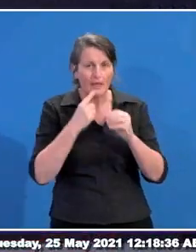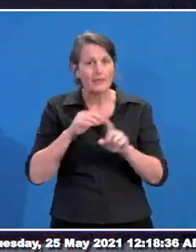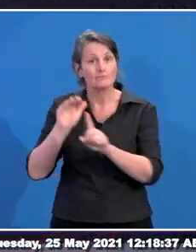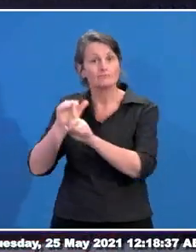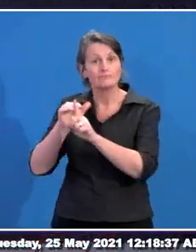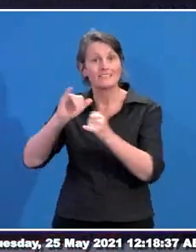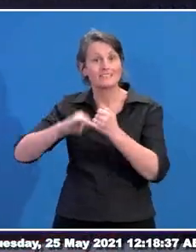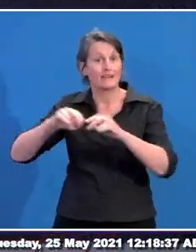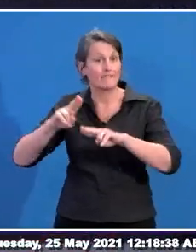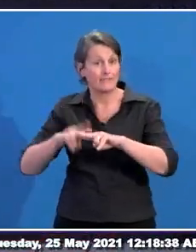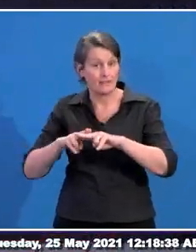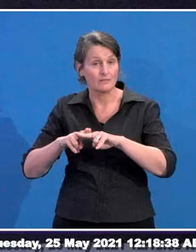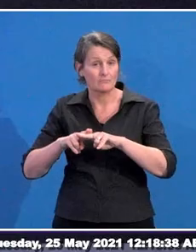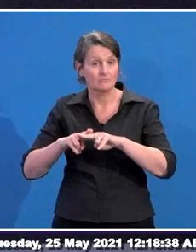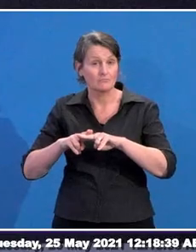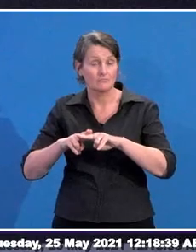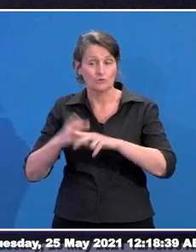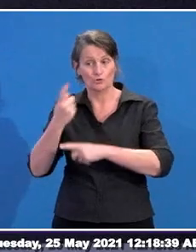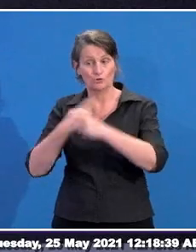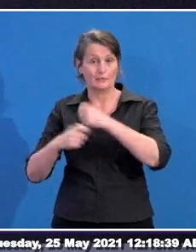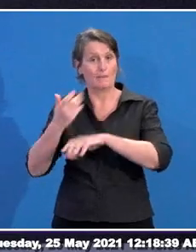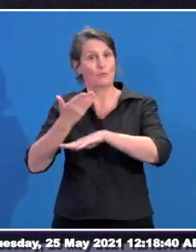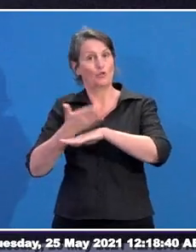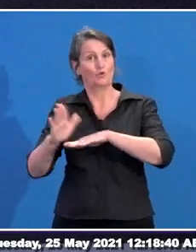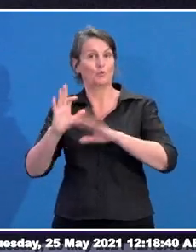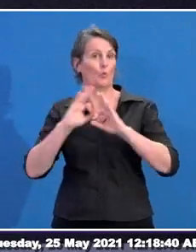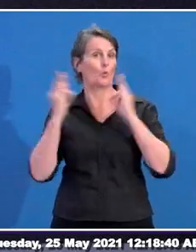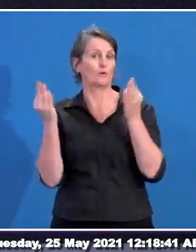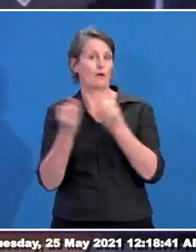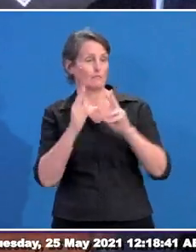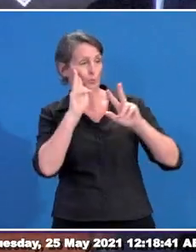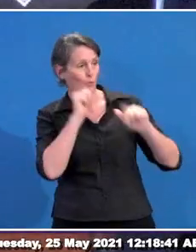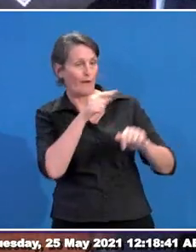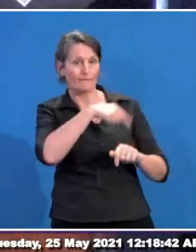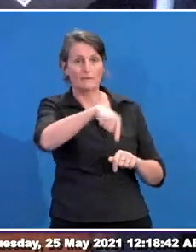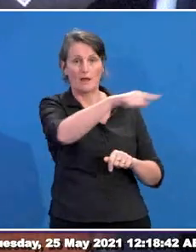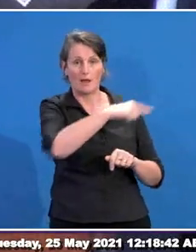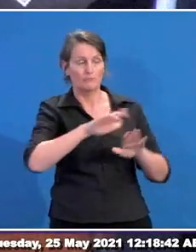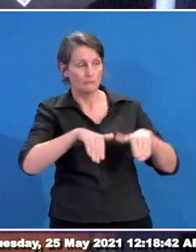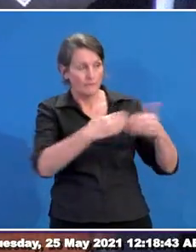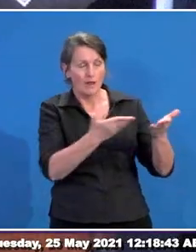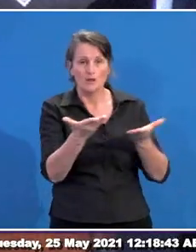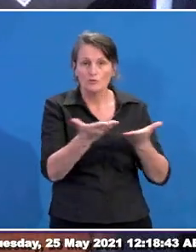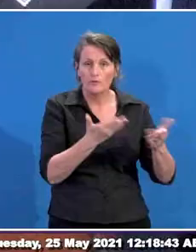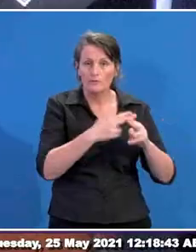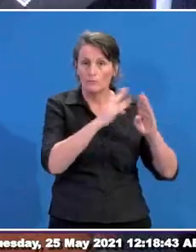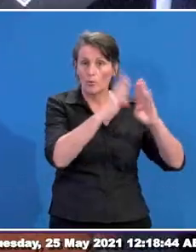becoming the new operator of the home and also providing services in the home. Alright.